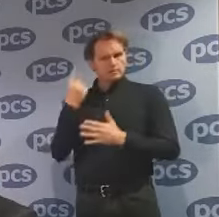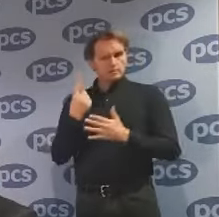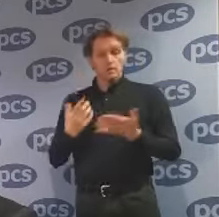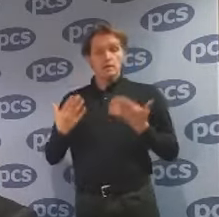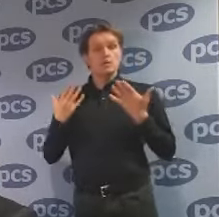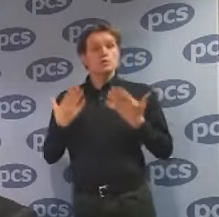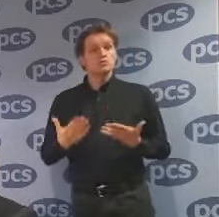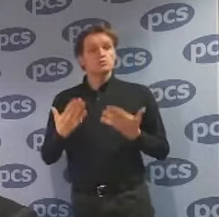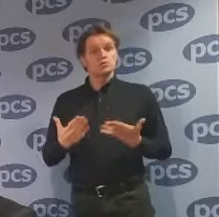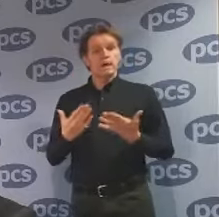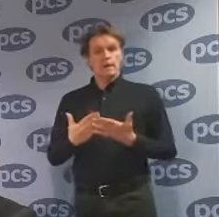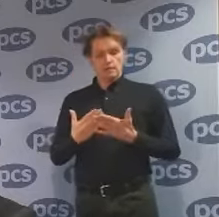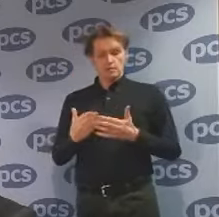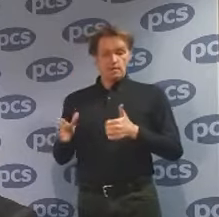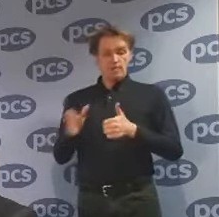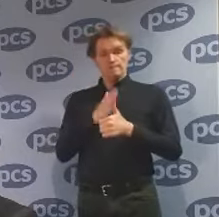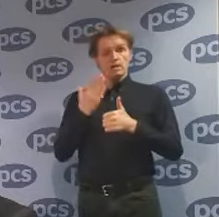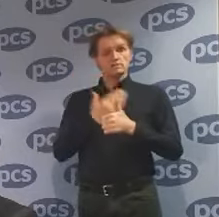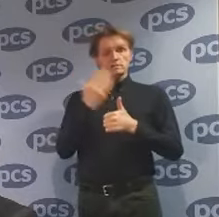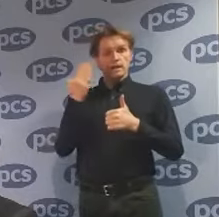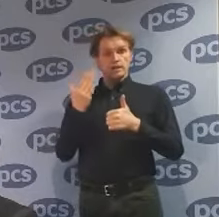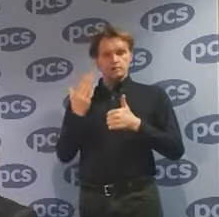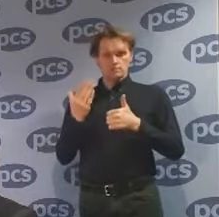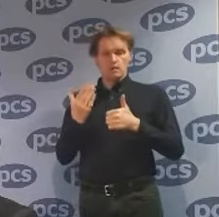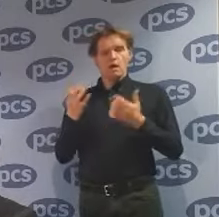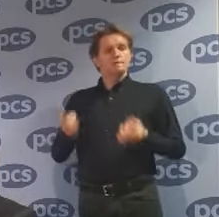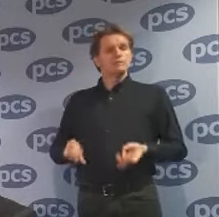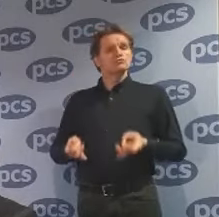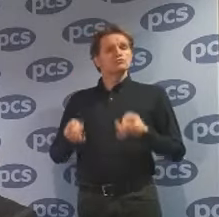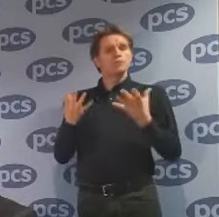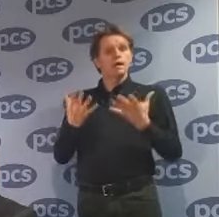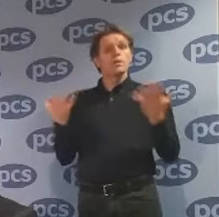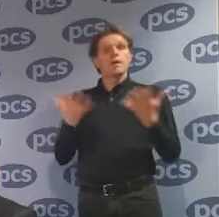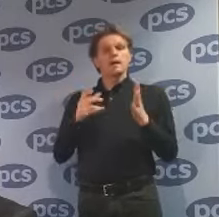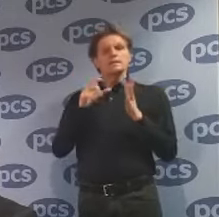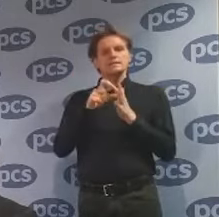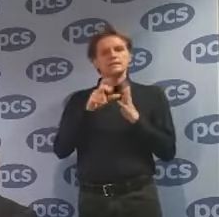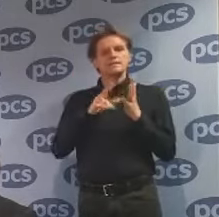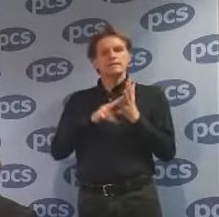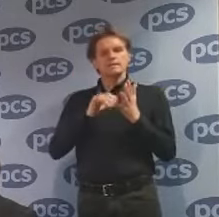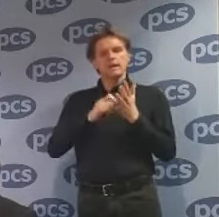days industrial action by our members in the DVSA. Mark you've been doing quite a